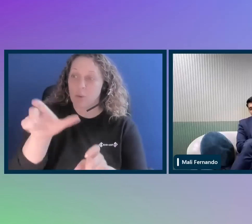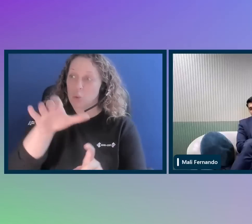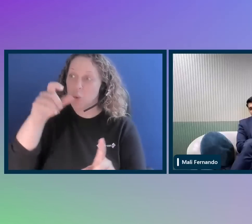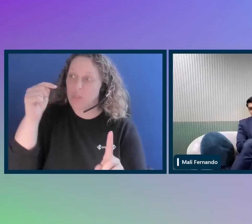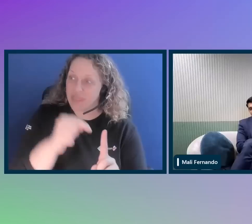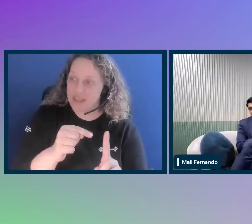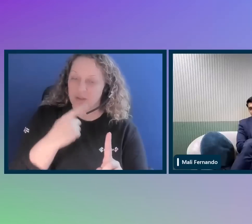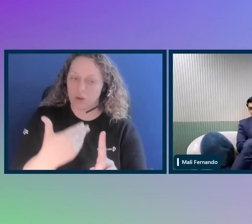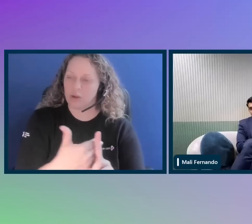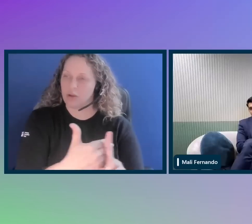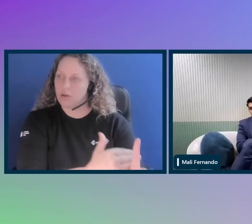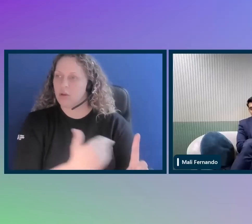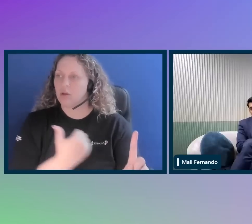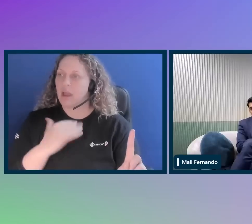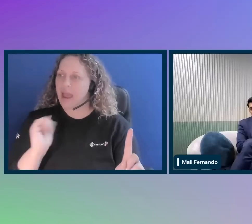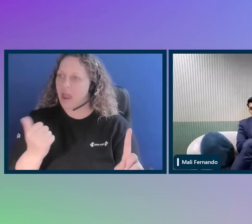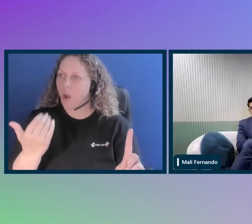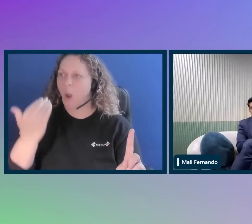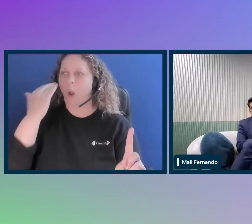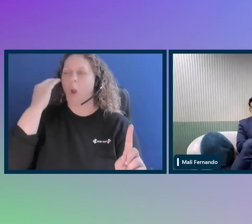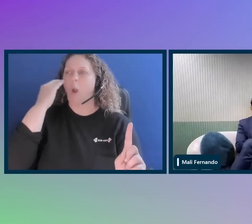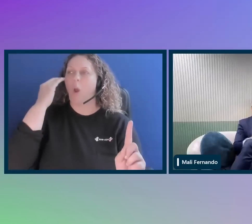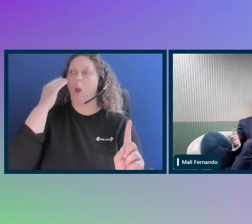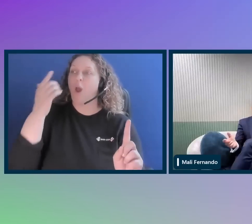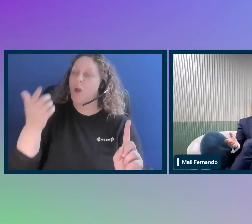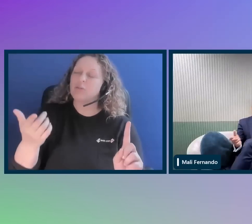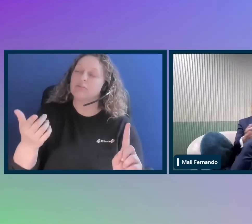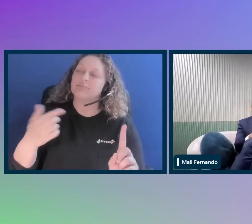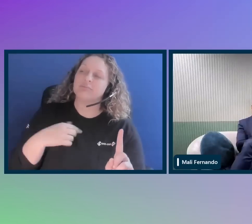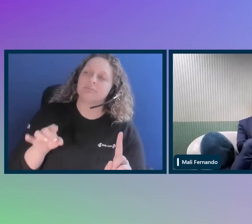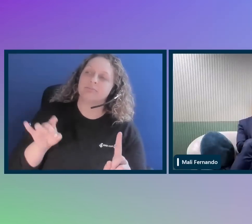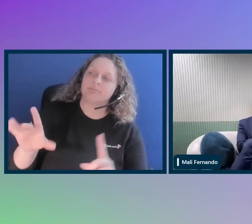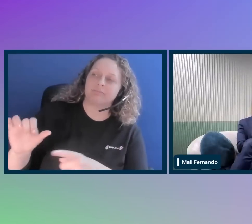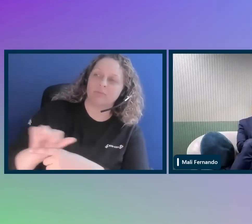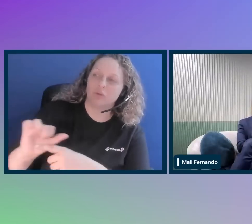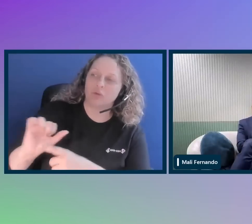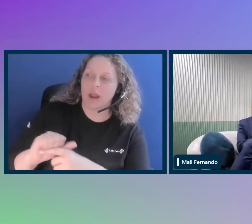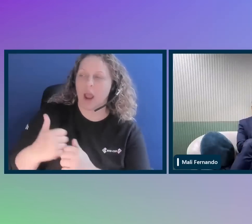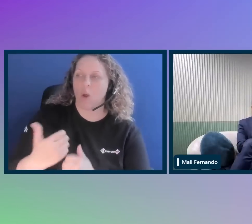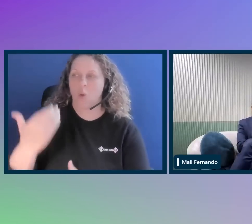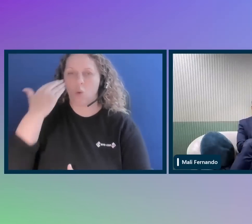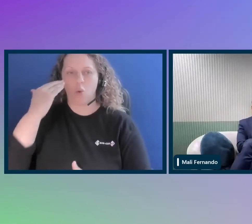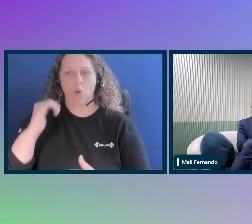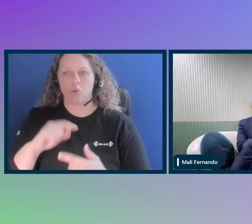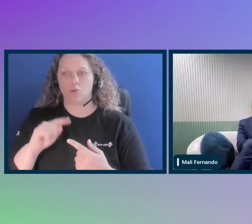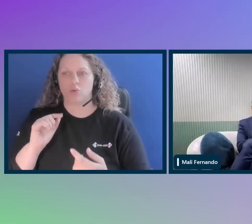And the other part is of course equipping people with those skills. The other thing that we do, of course, is inspire this organization.